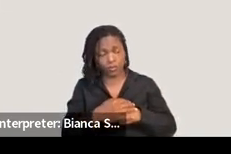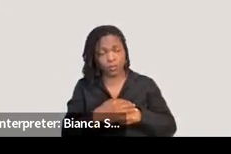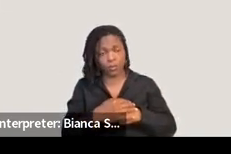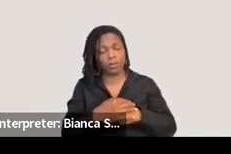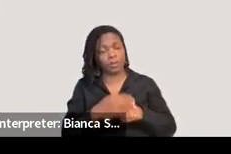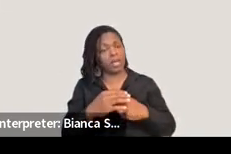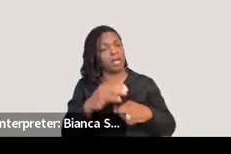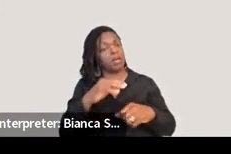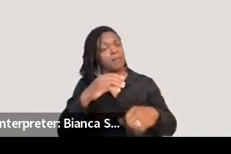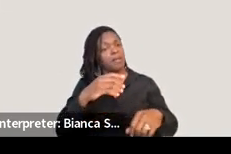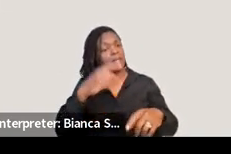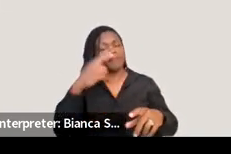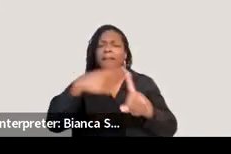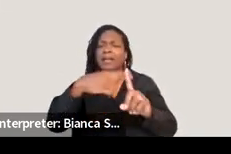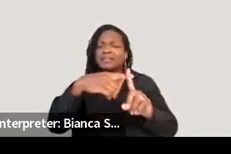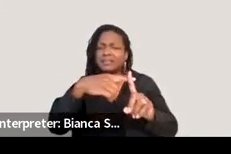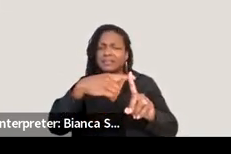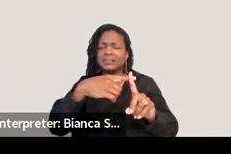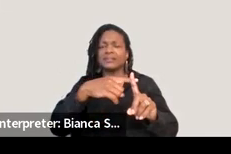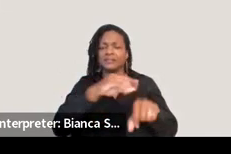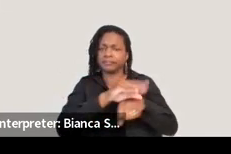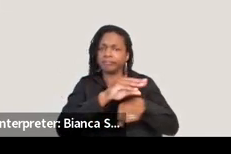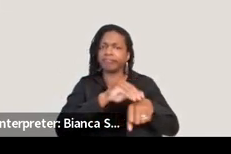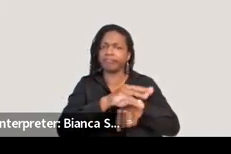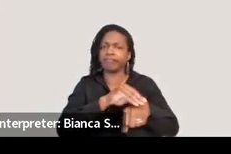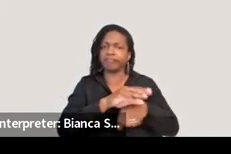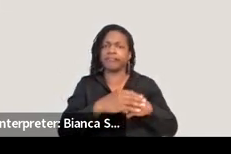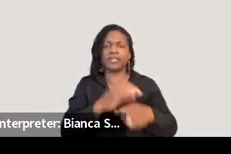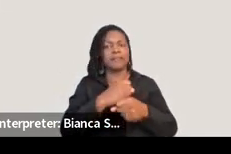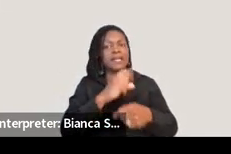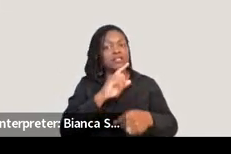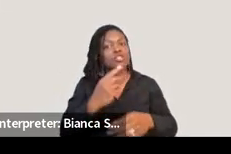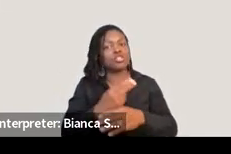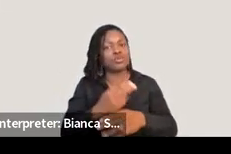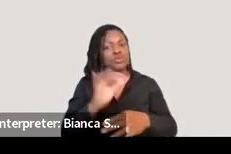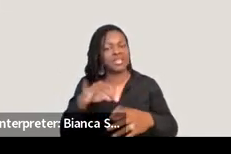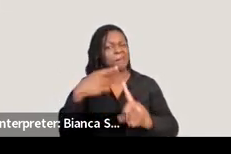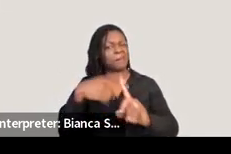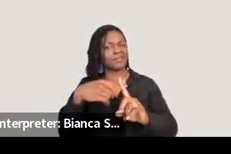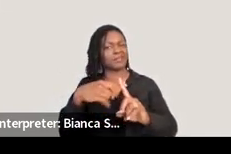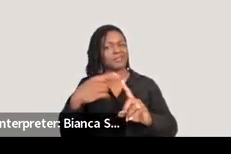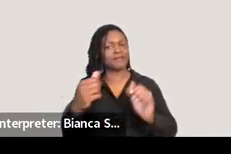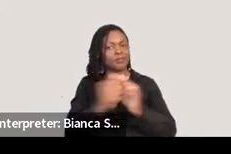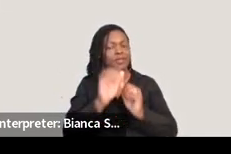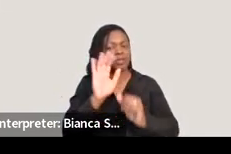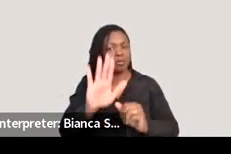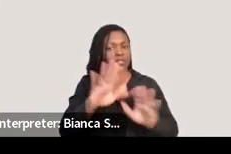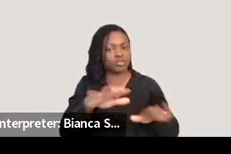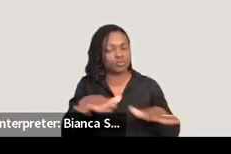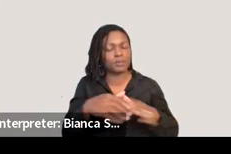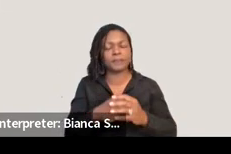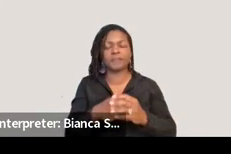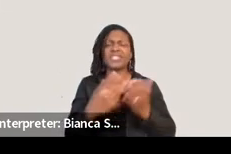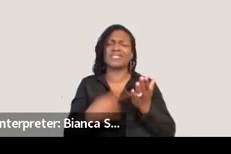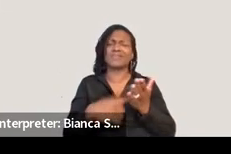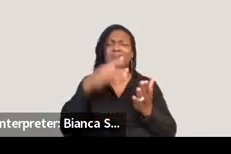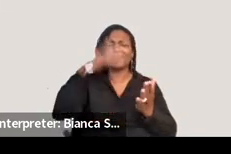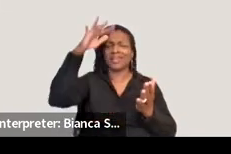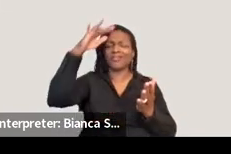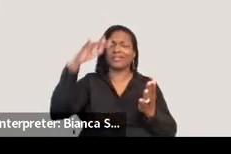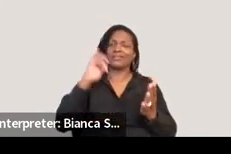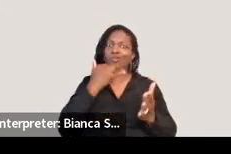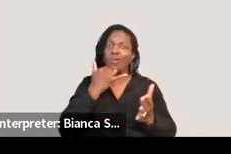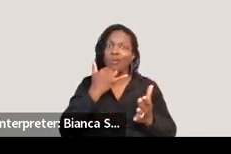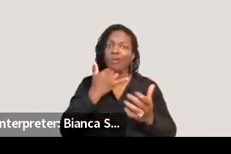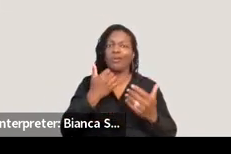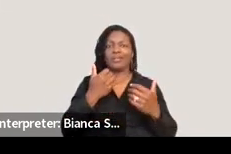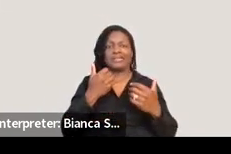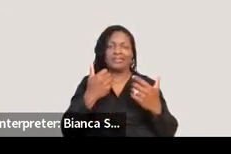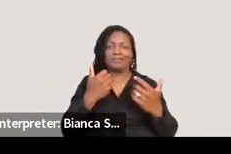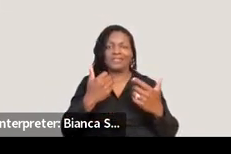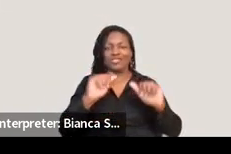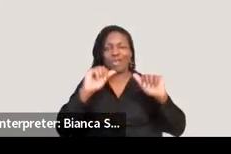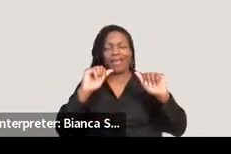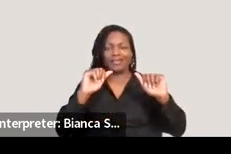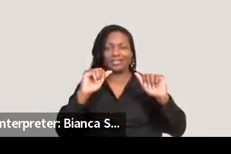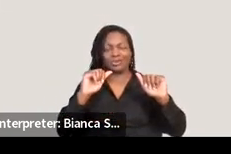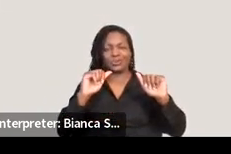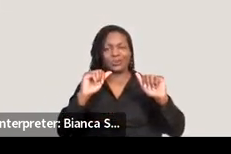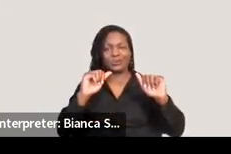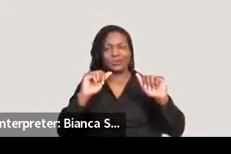With your child. Sometimes a mistake that parents make is trying to get them to talk while they're still very elevated and they can't talk to you.